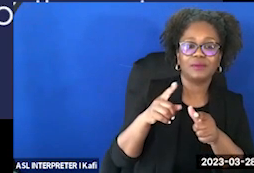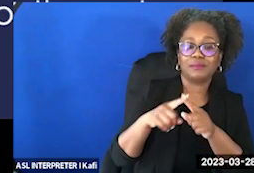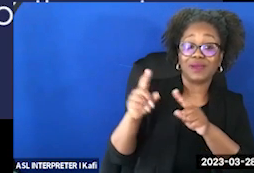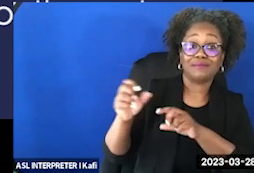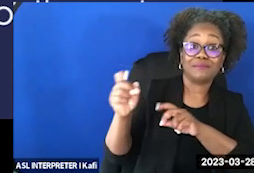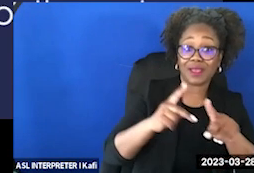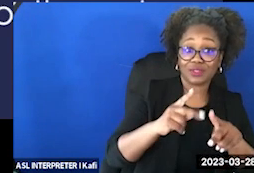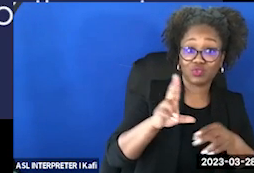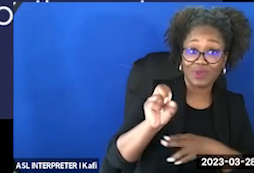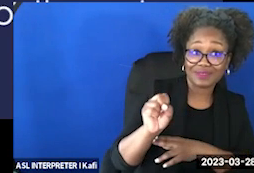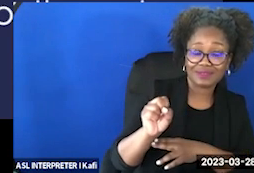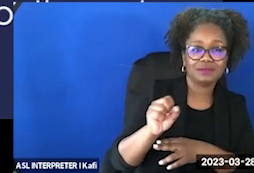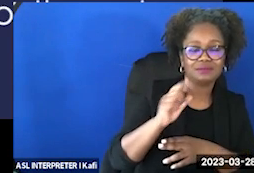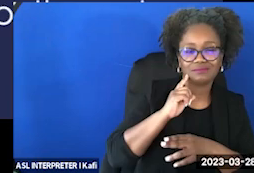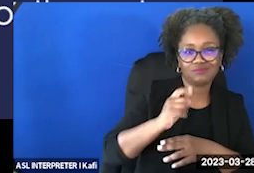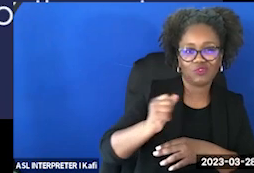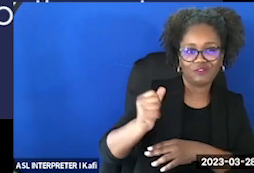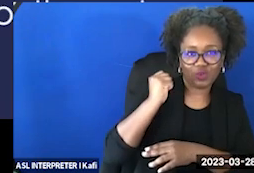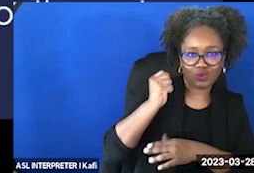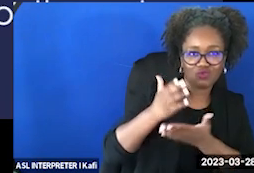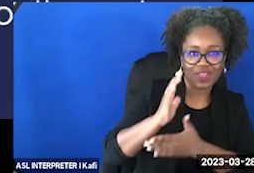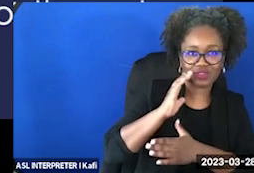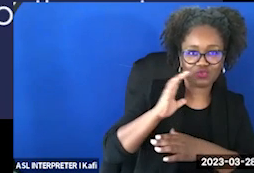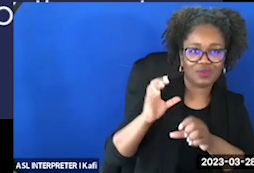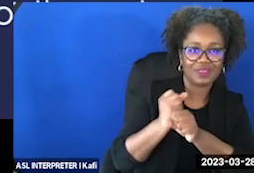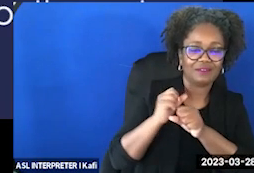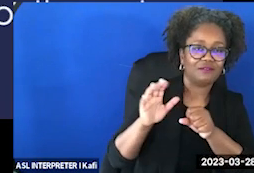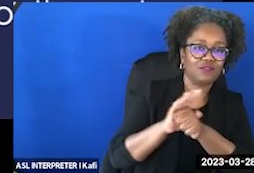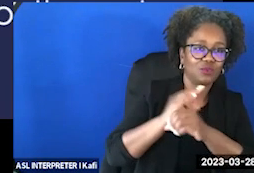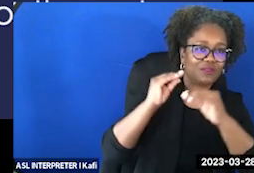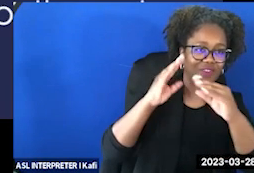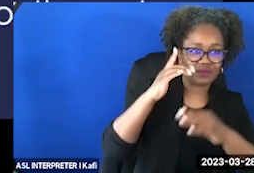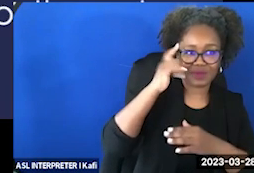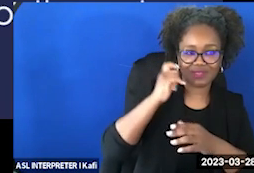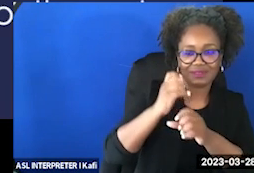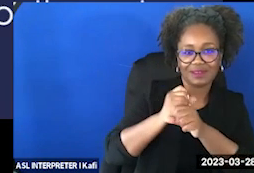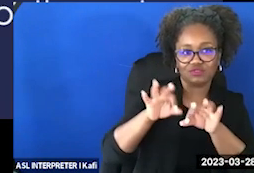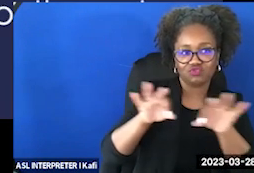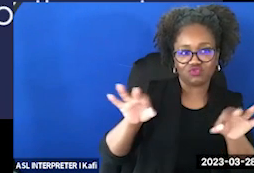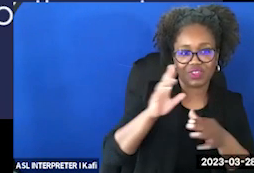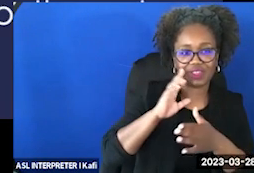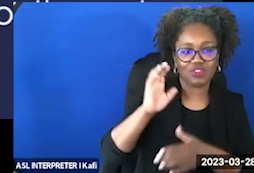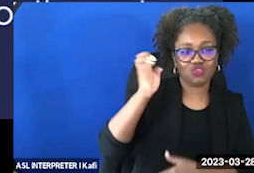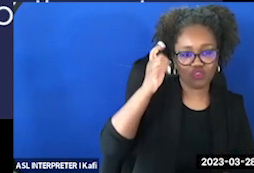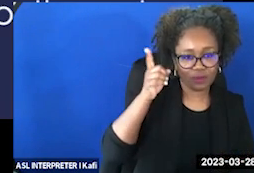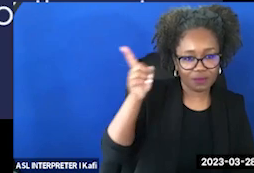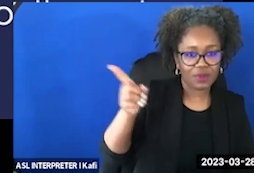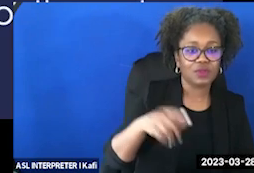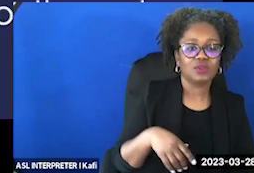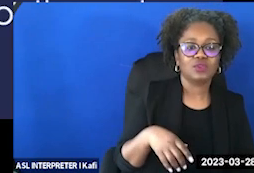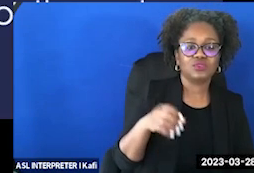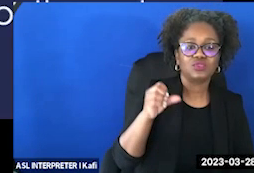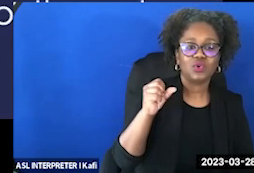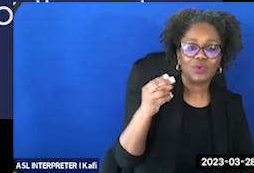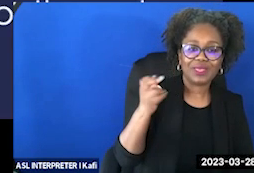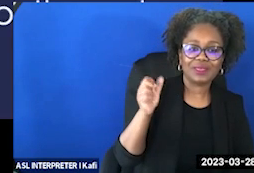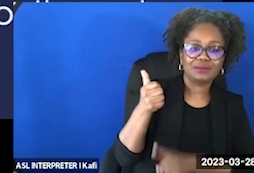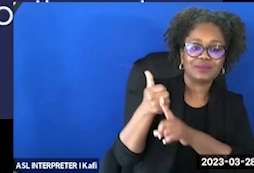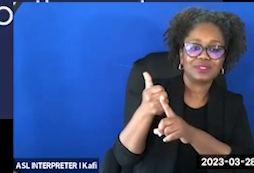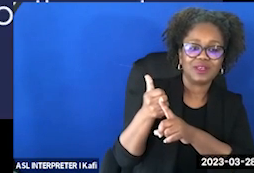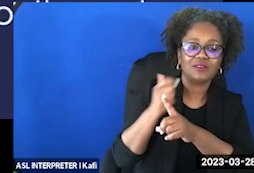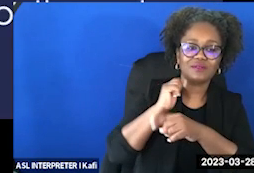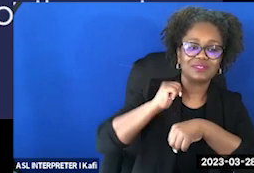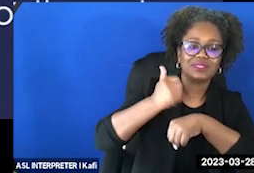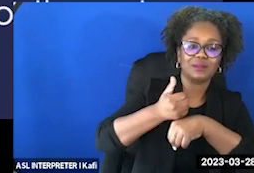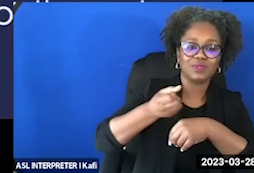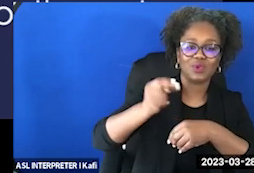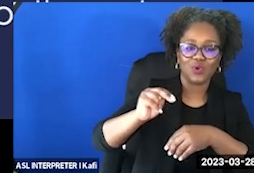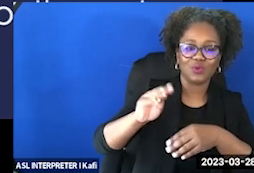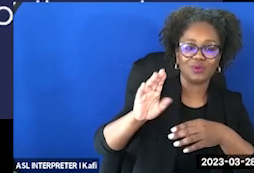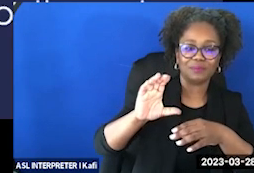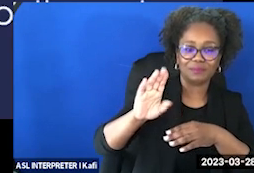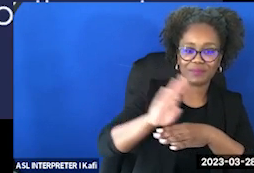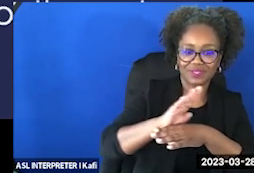Debbie Stine, Science & Technology Policy Academy: So he left Academia, probably a wise move at the time he established his own company, and he sold it, and he became one of the first black millionaires in the United States, and that he ran a nonprofit.